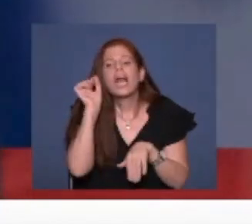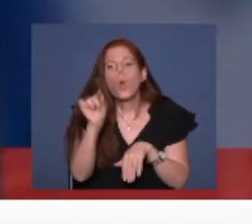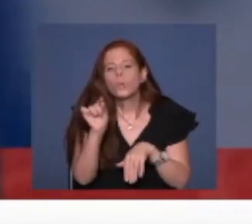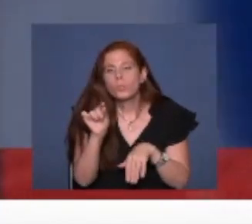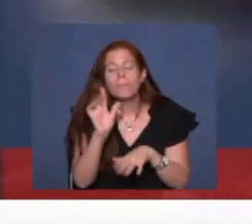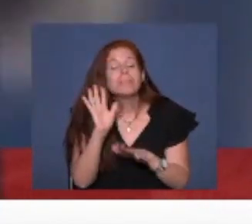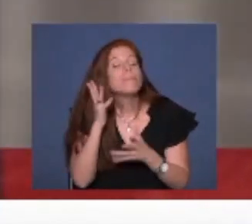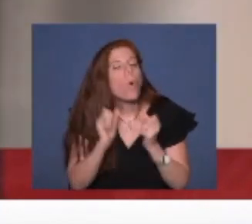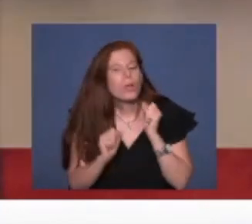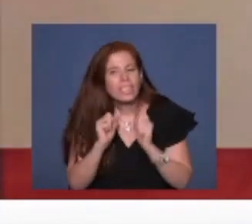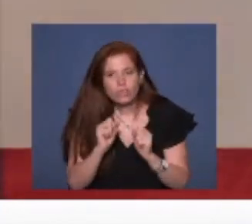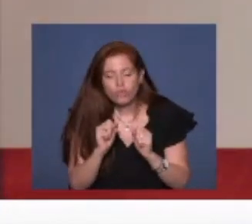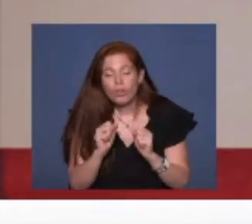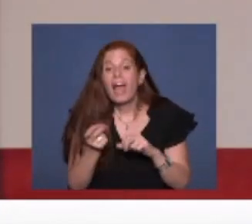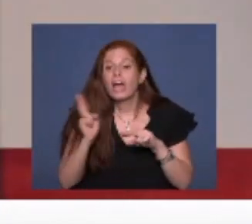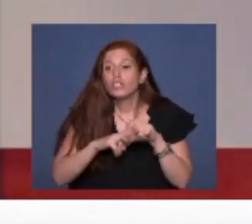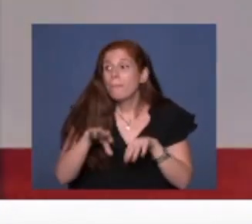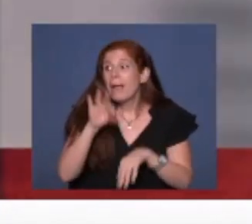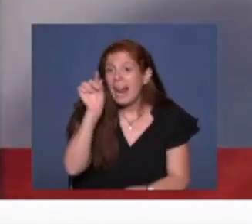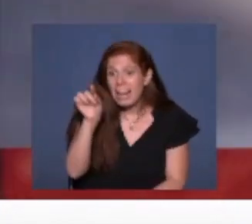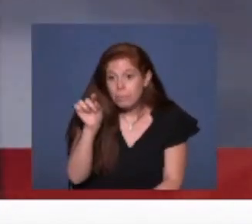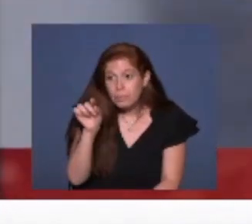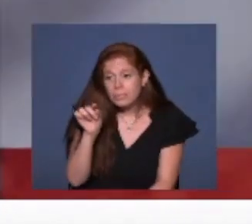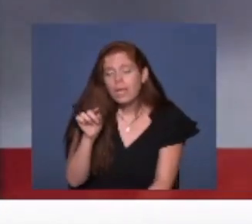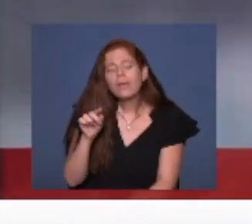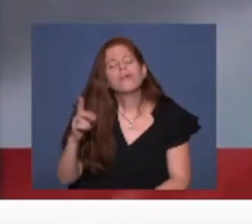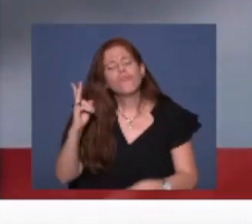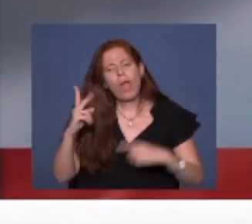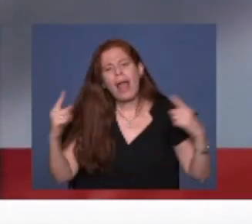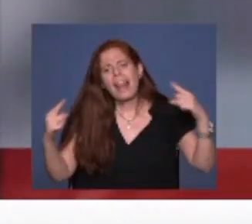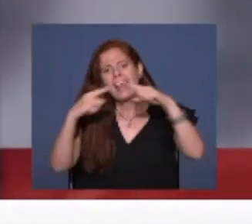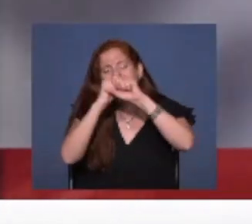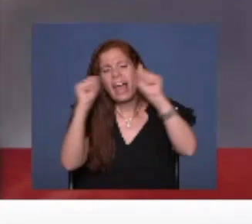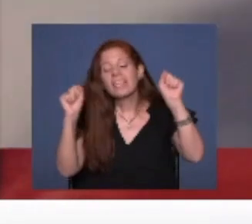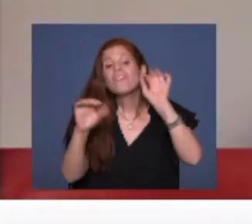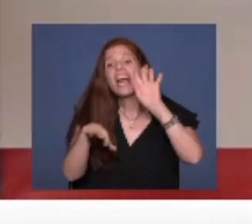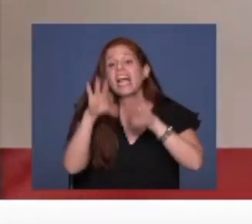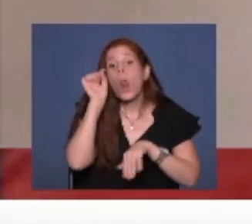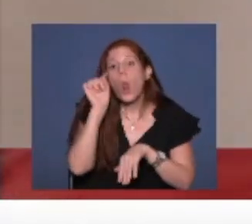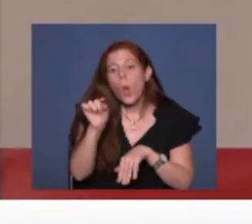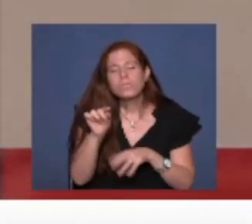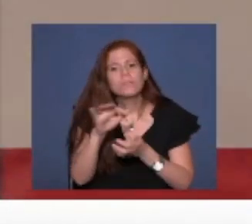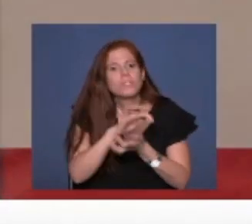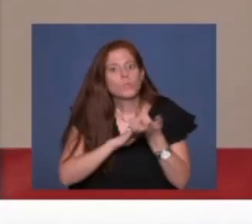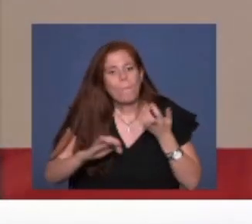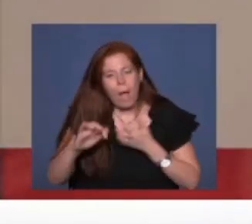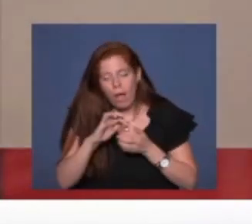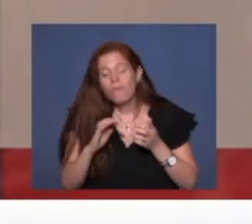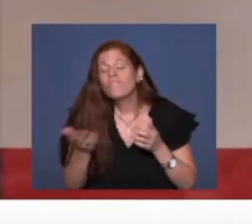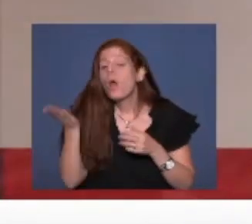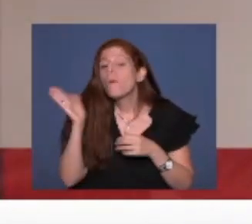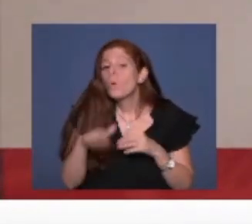But first of all, the detection is very complicated. And despite that, until now, there's the American ship which is in the Red Sea,